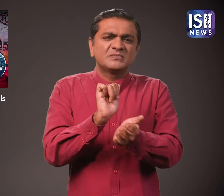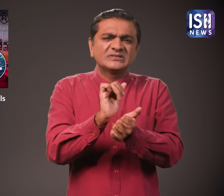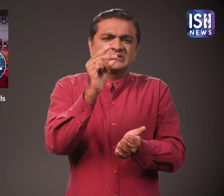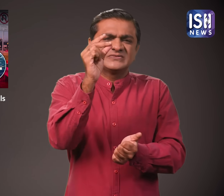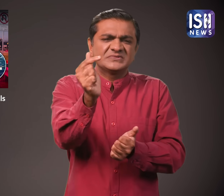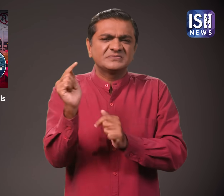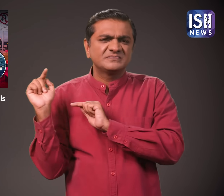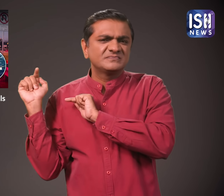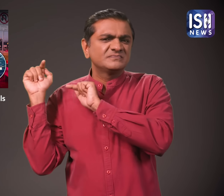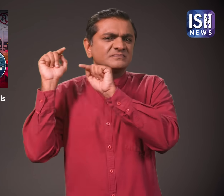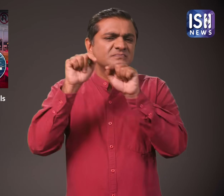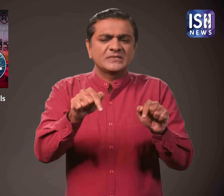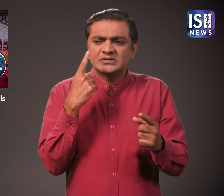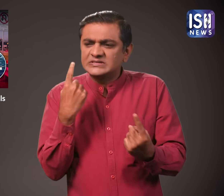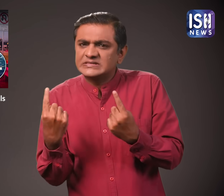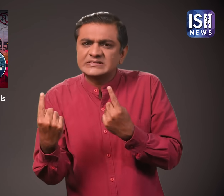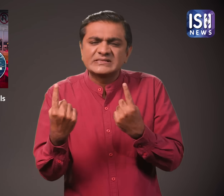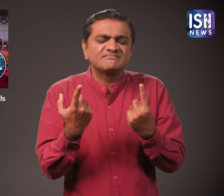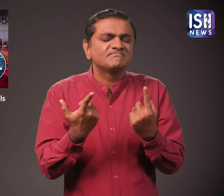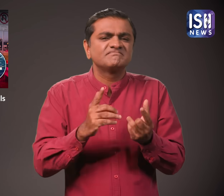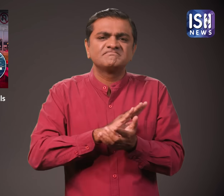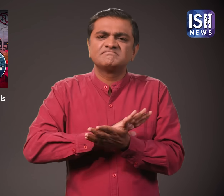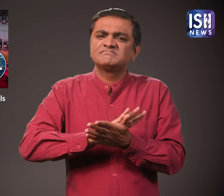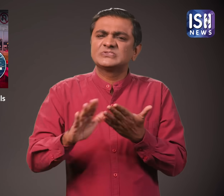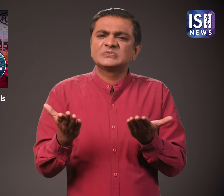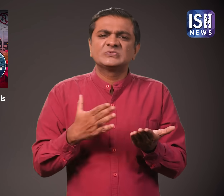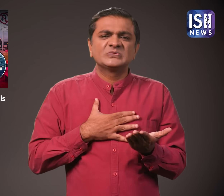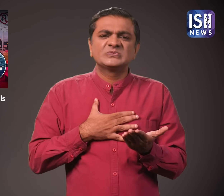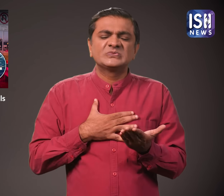Police swiftly arrived at the scene, but it was already too late.